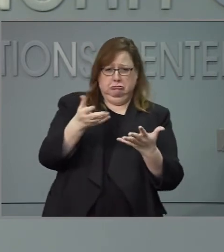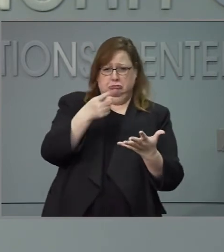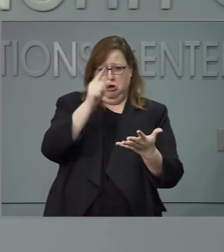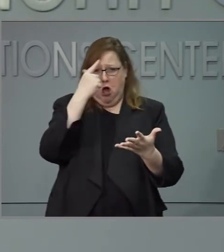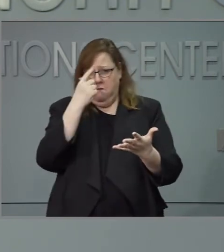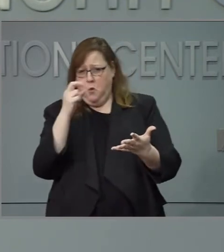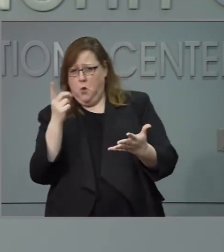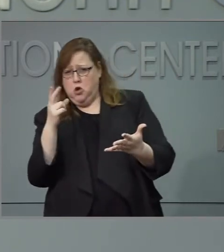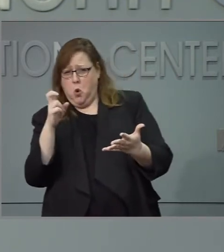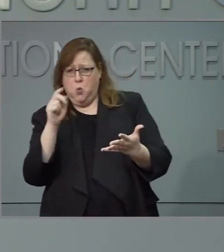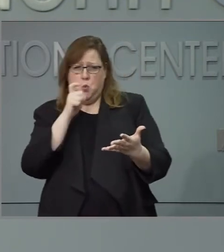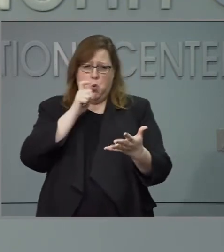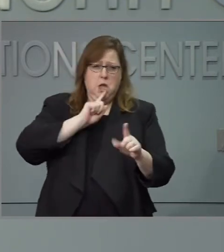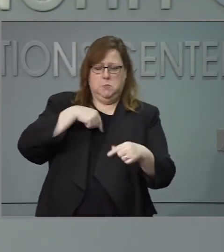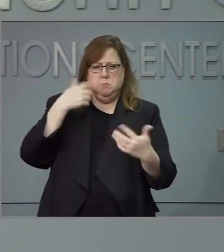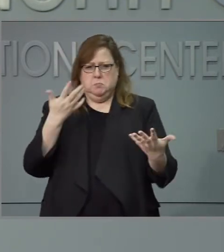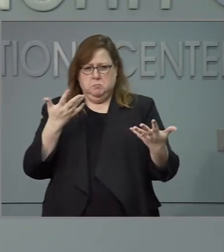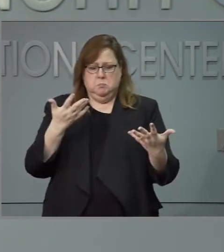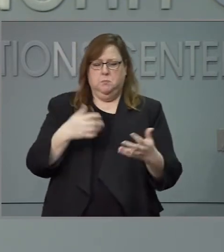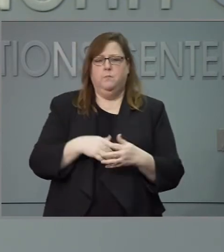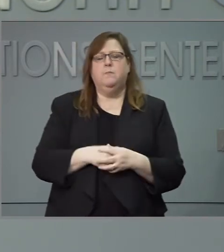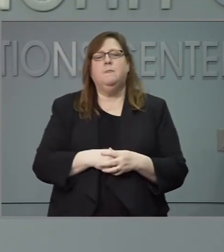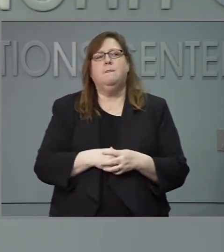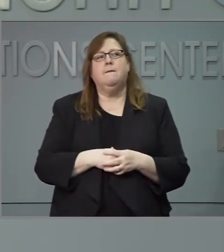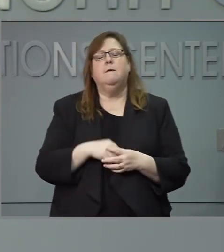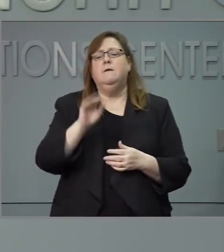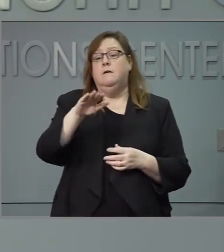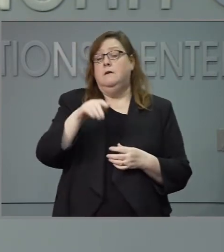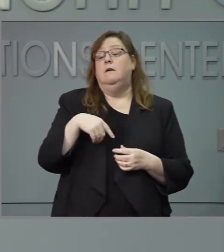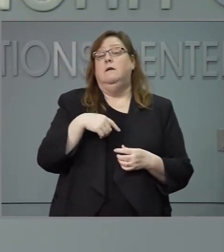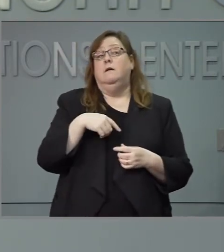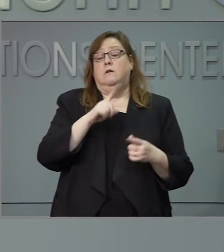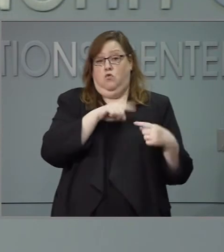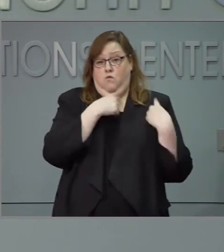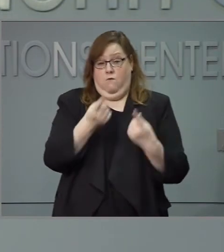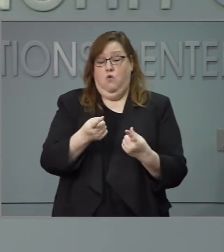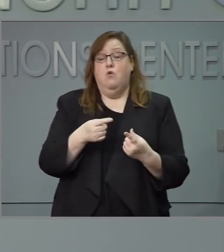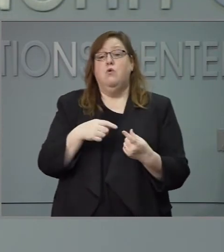APRENDIZAJE REMOTO Y ES UNA DE LAS RAZONES QUE IMPLEMENTAMOS EL